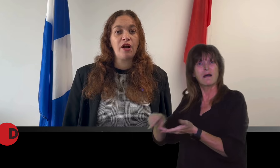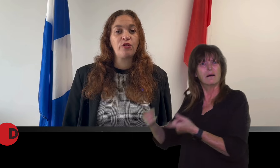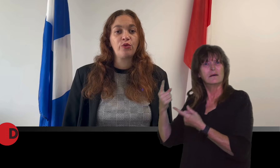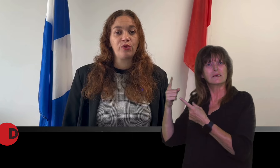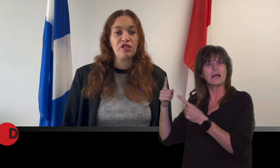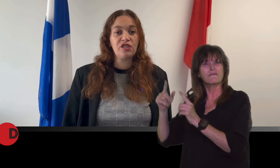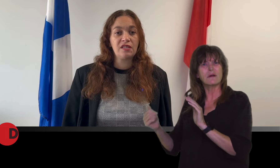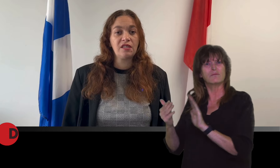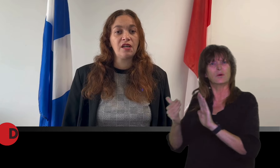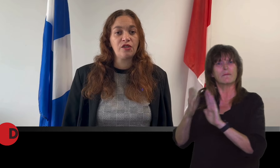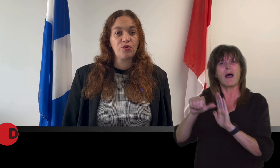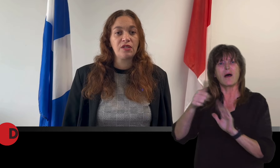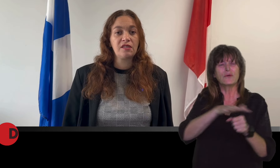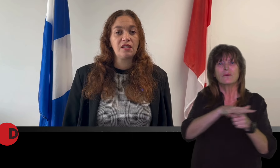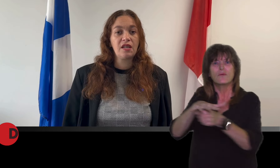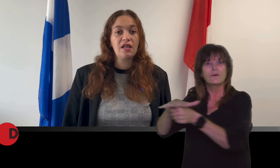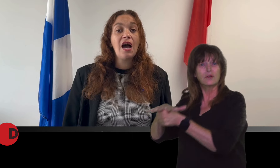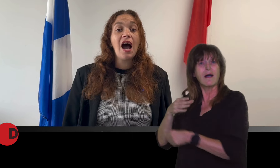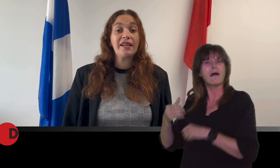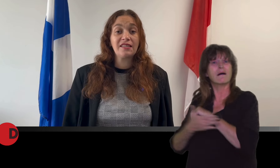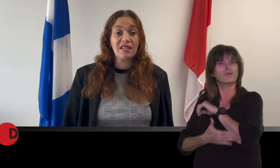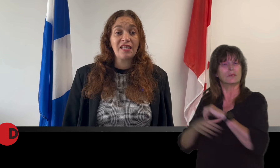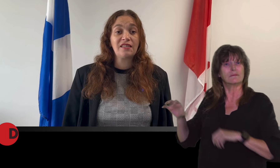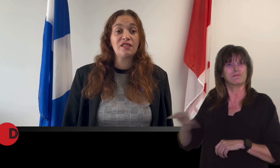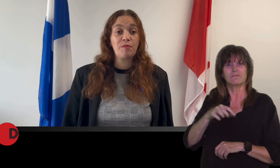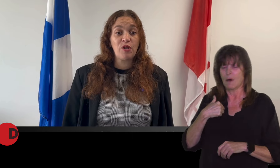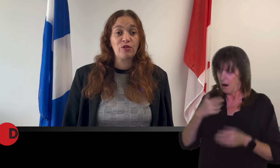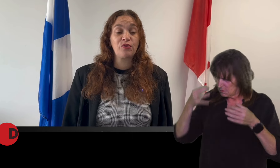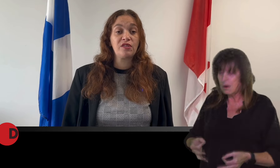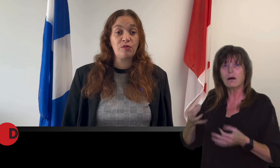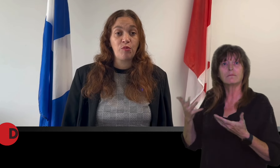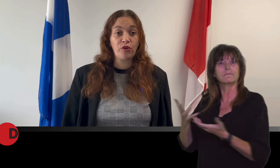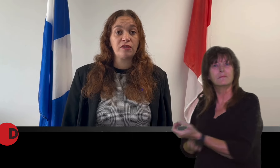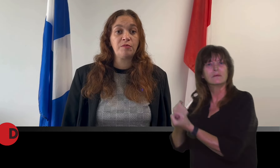and recognizing the successful approaches taken by other regions and countries,